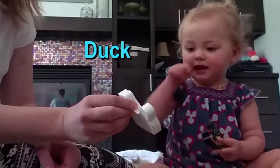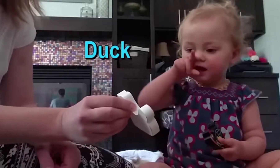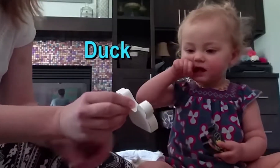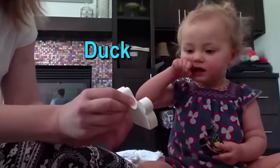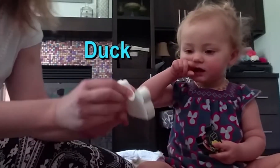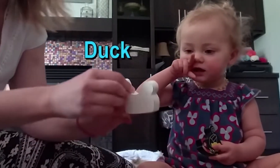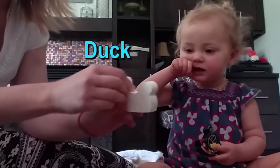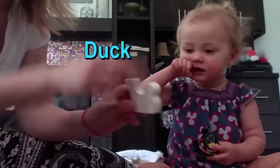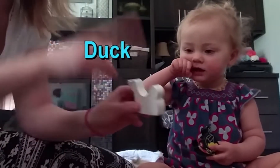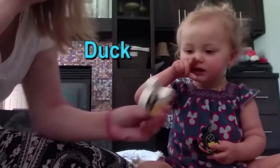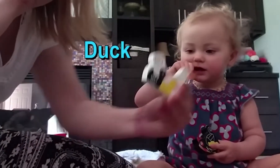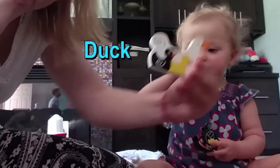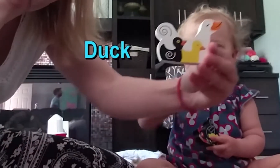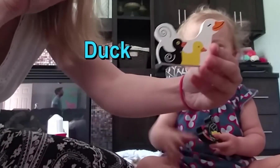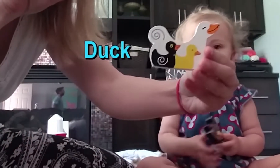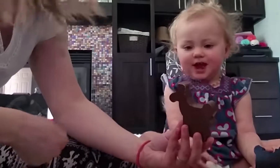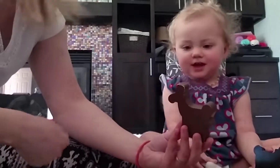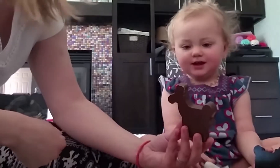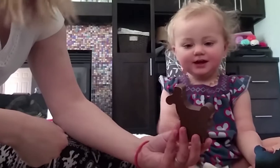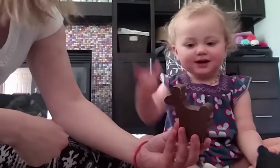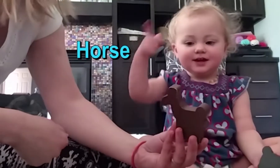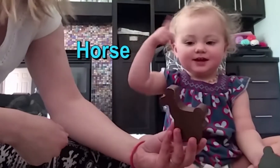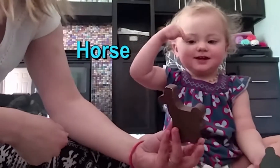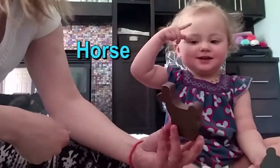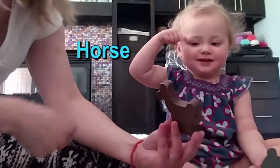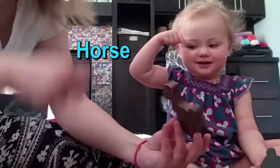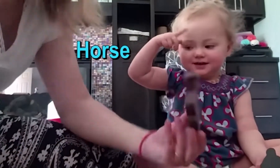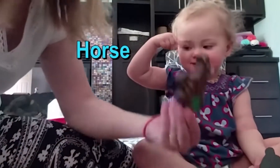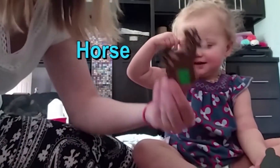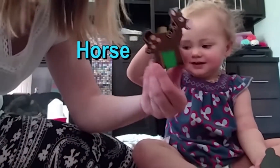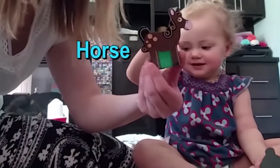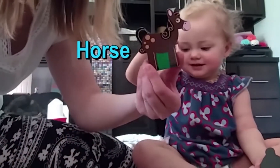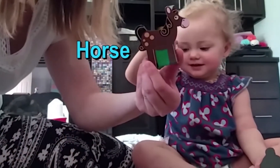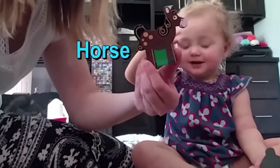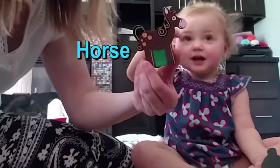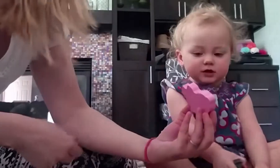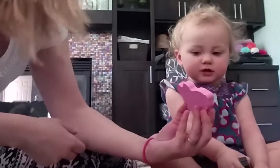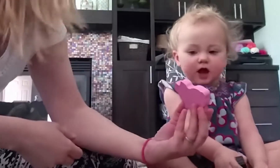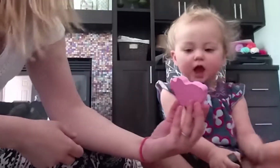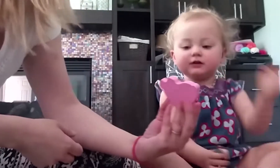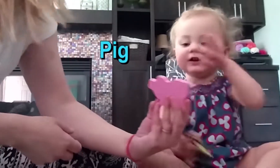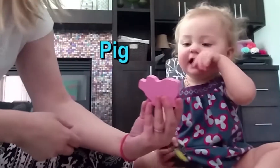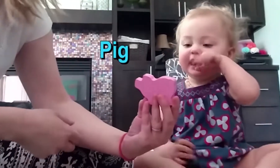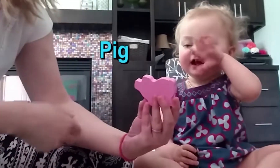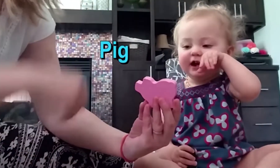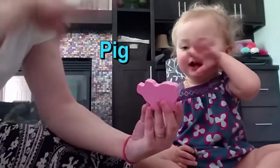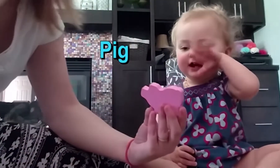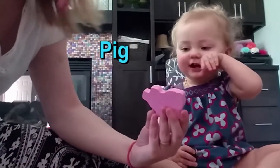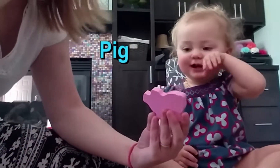Duck Horse Pig